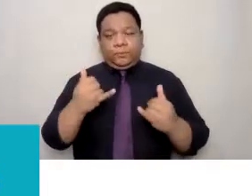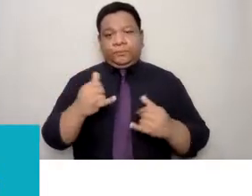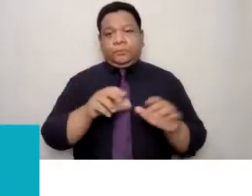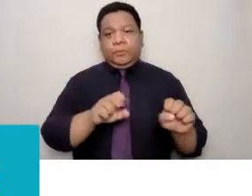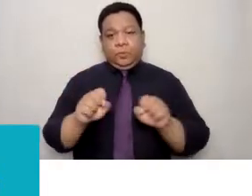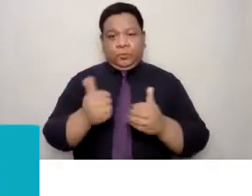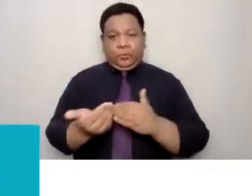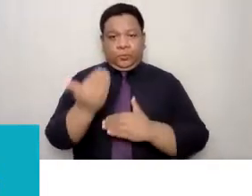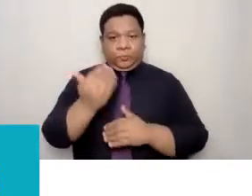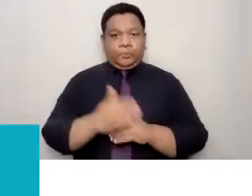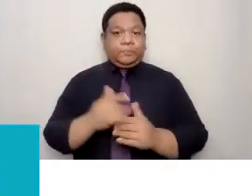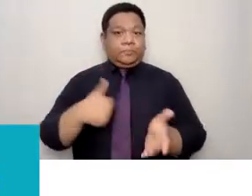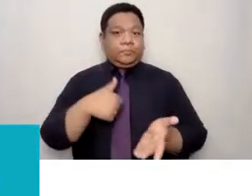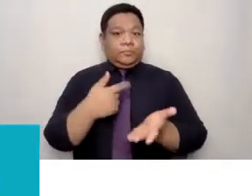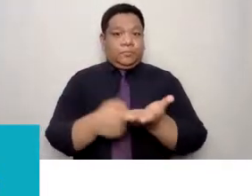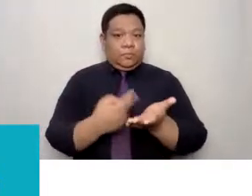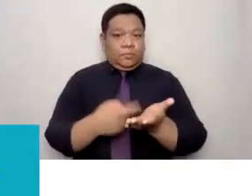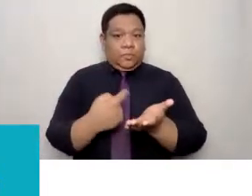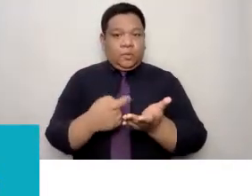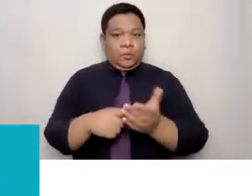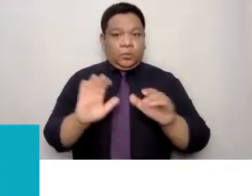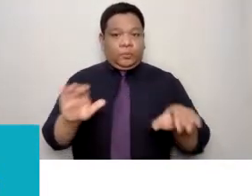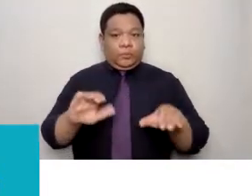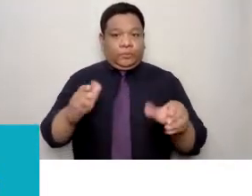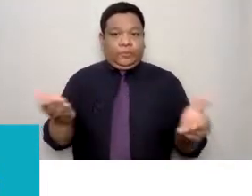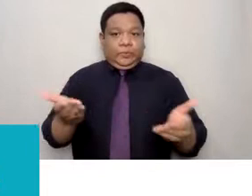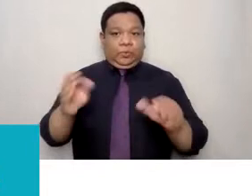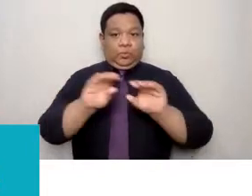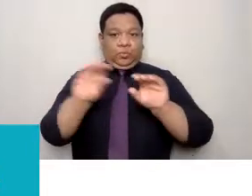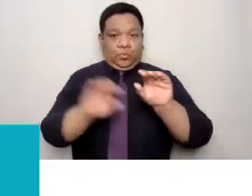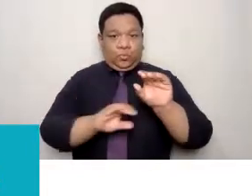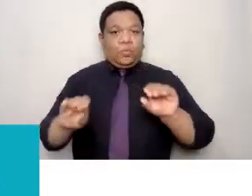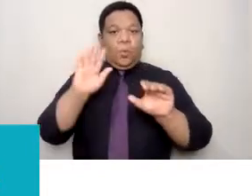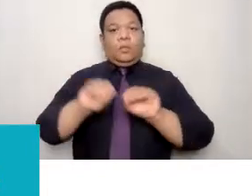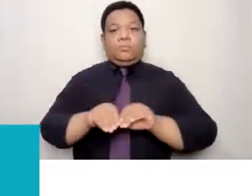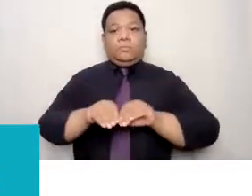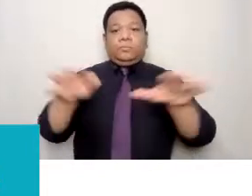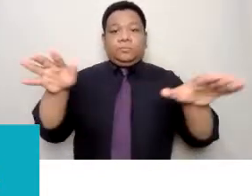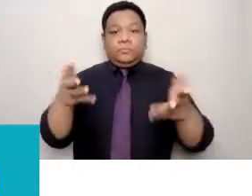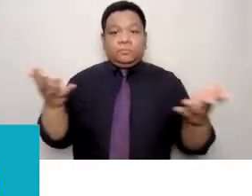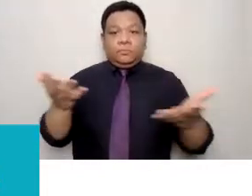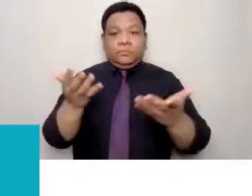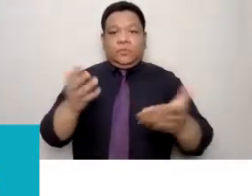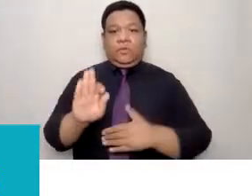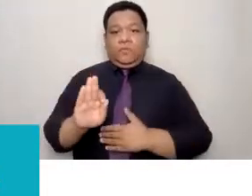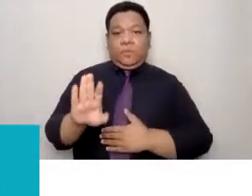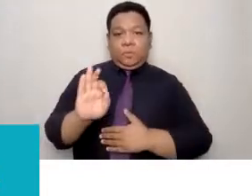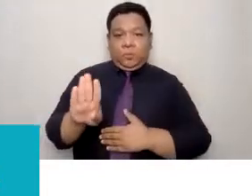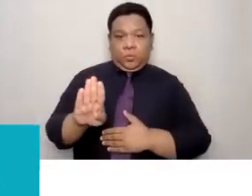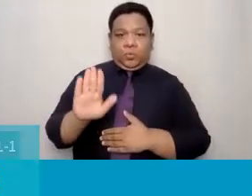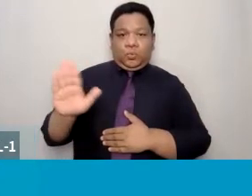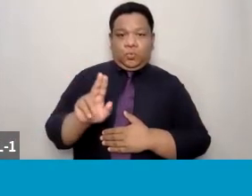Our discussion will be held here in Zoom and will be broadcasted live on UNICEF Philippines’s Facebook page.